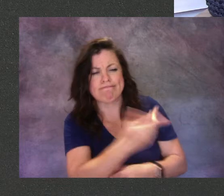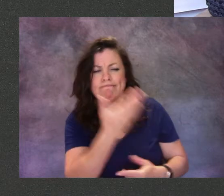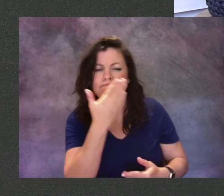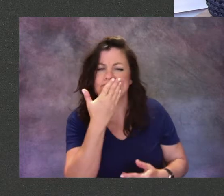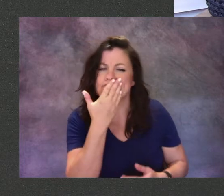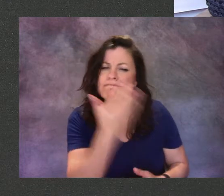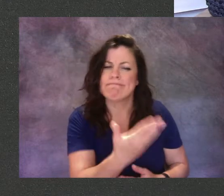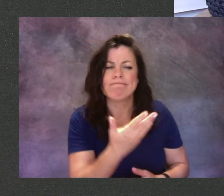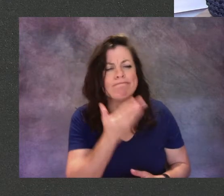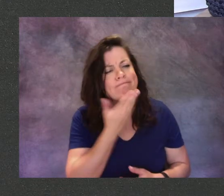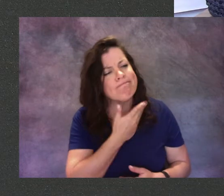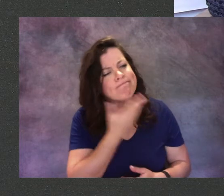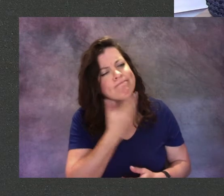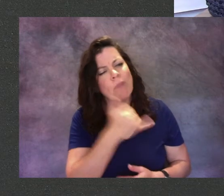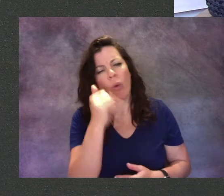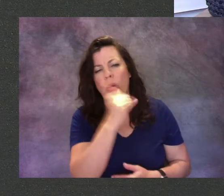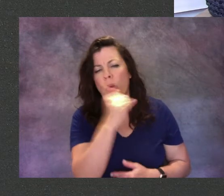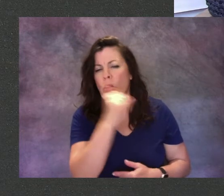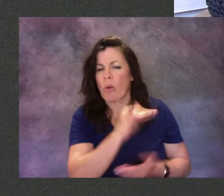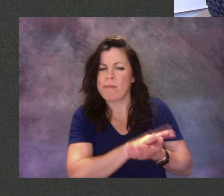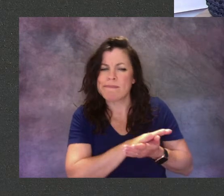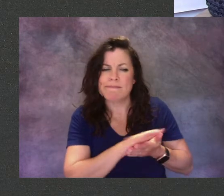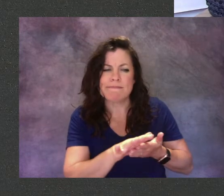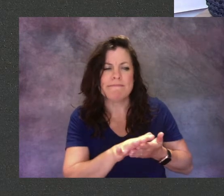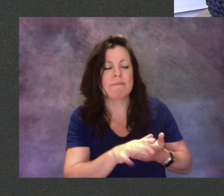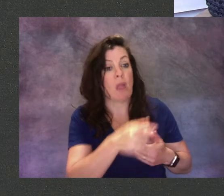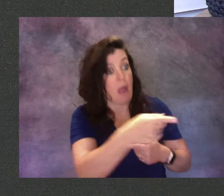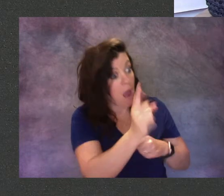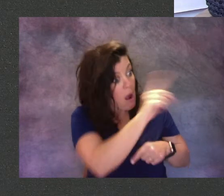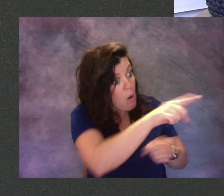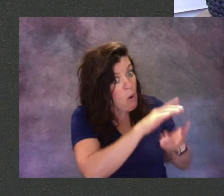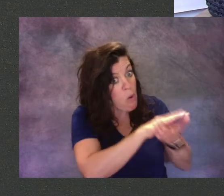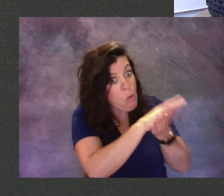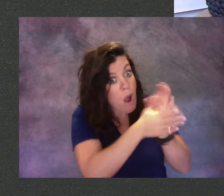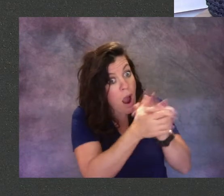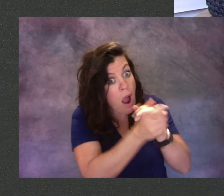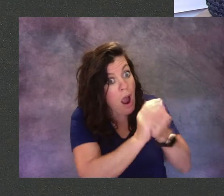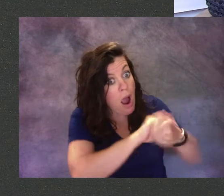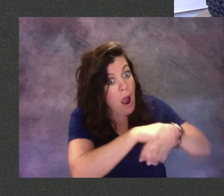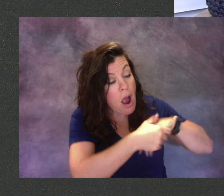or if I see somebody going over and washing their hands, before they go into the water table,